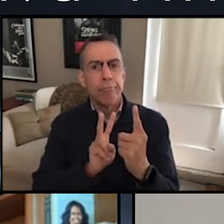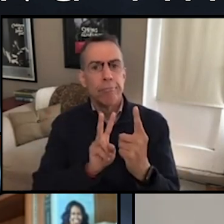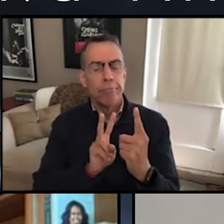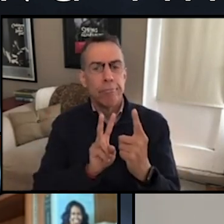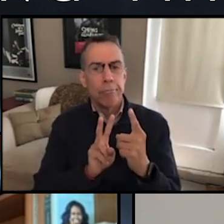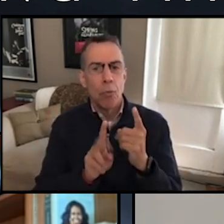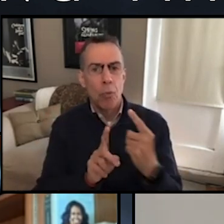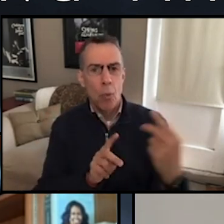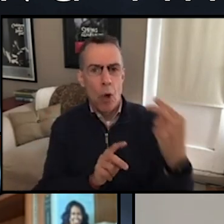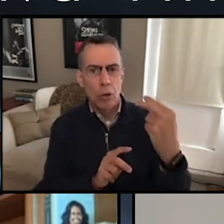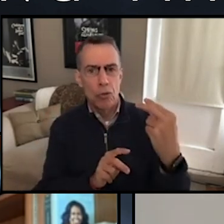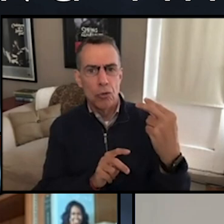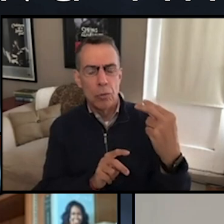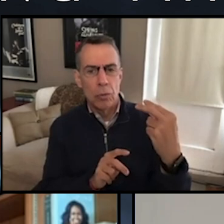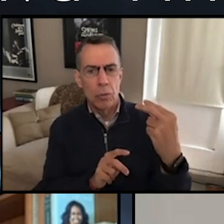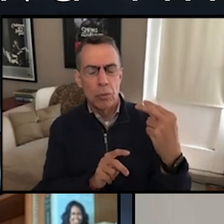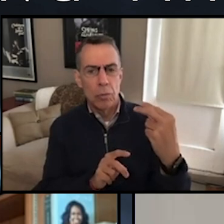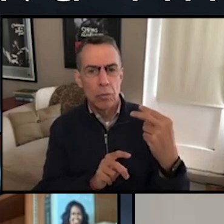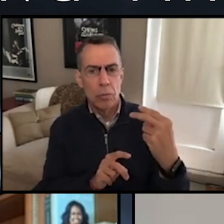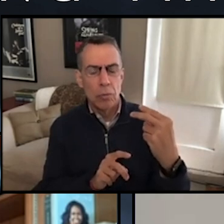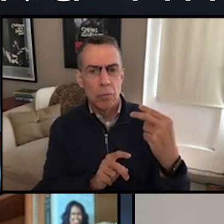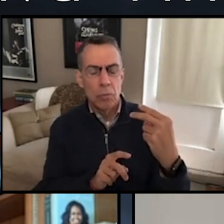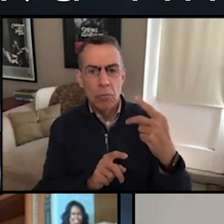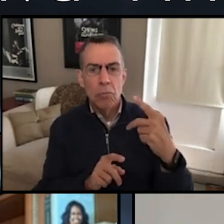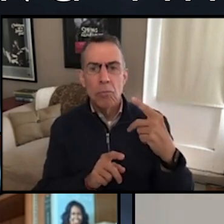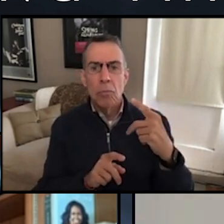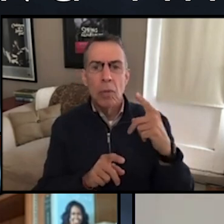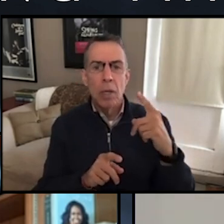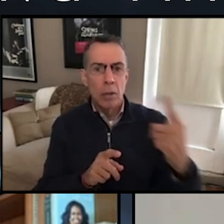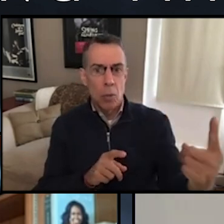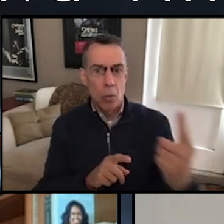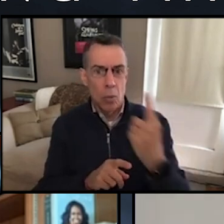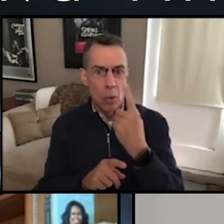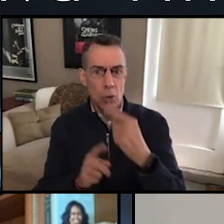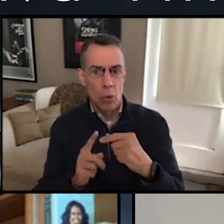watching me. And then he just came walking towards me. And like, I was a